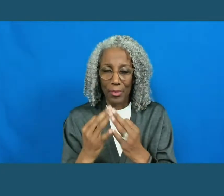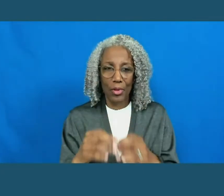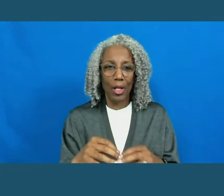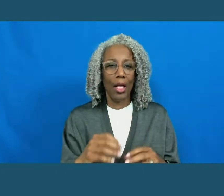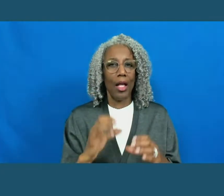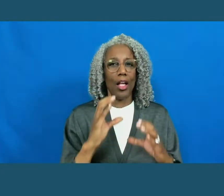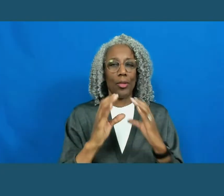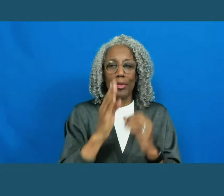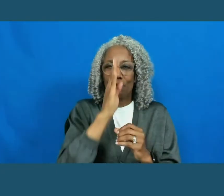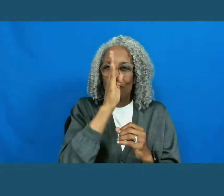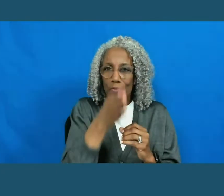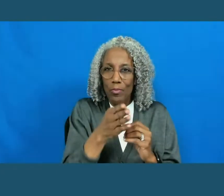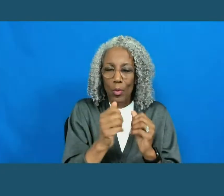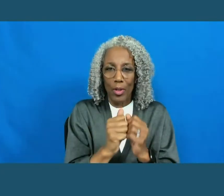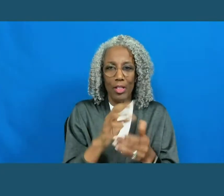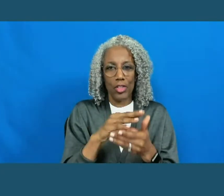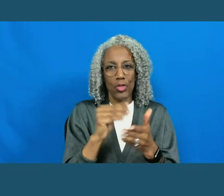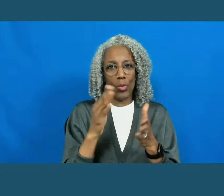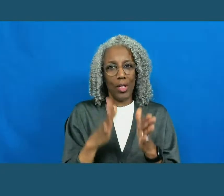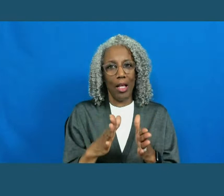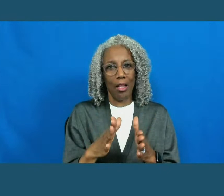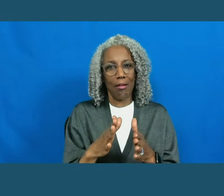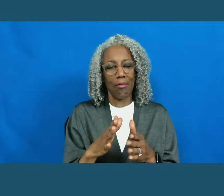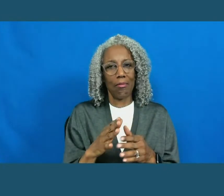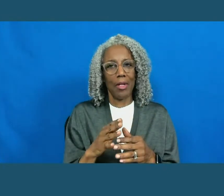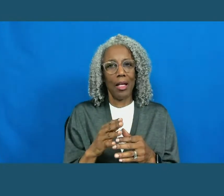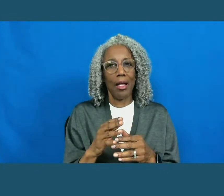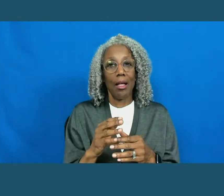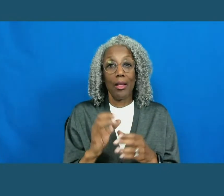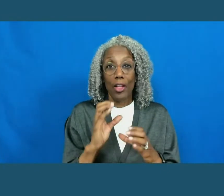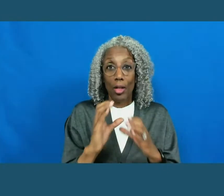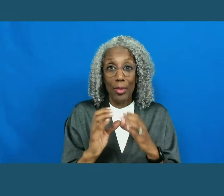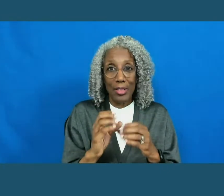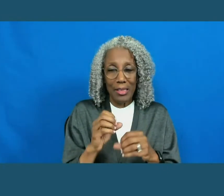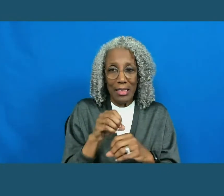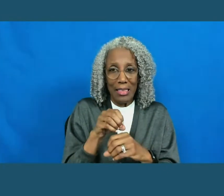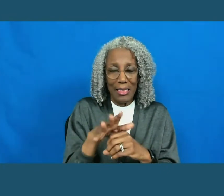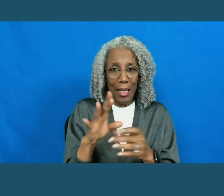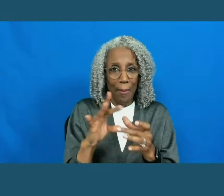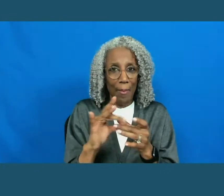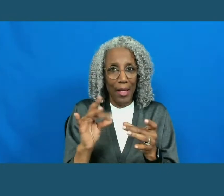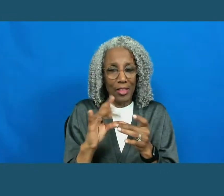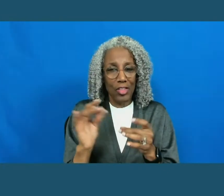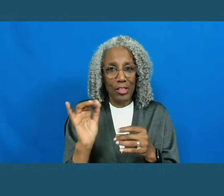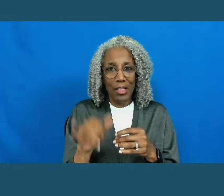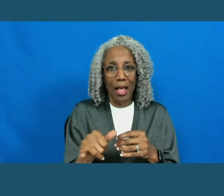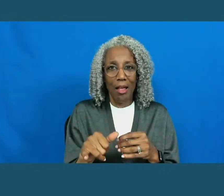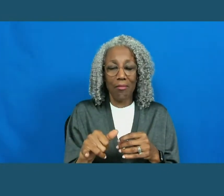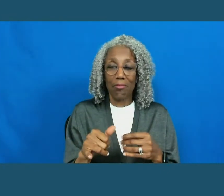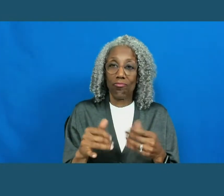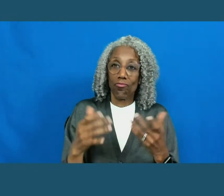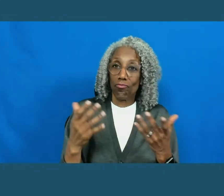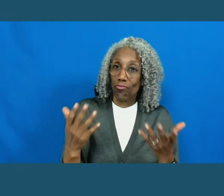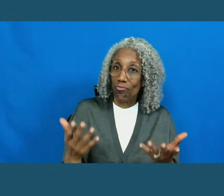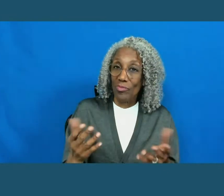in communication with the families. Communicating directly with the student that sent